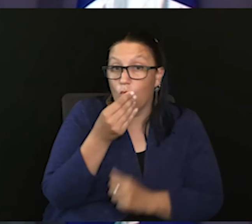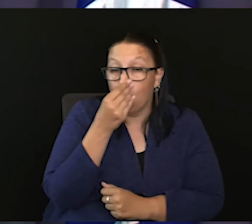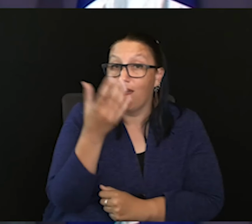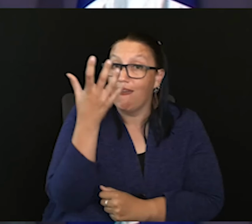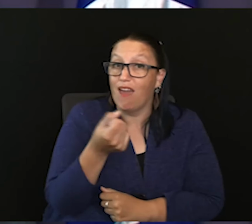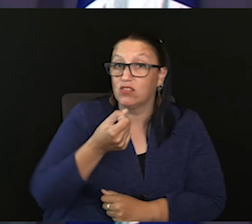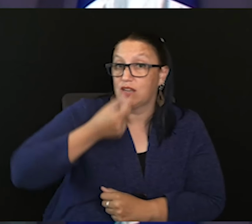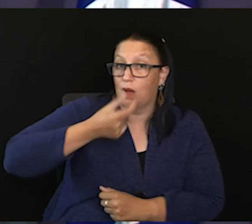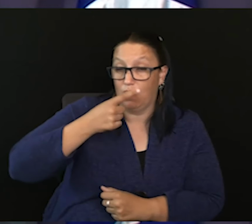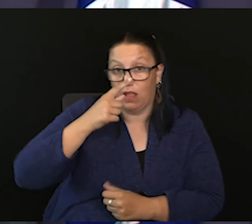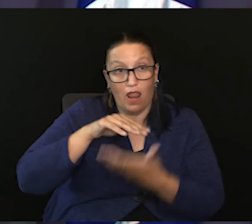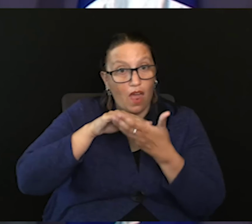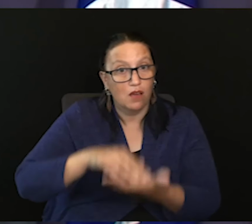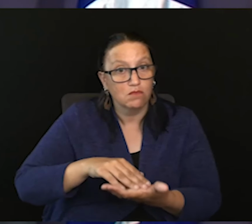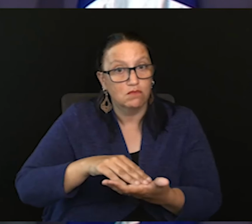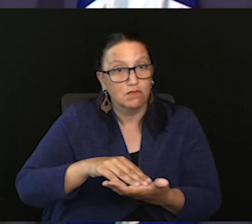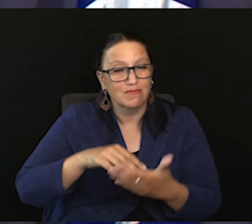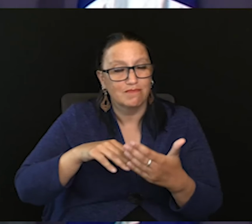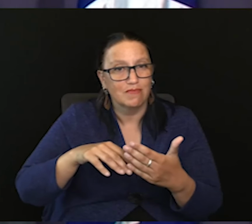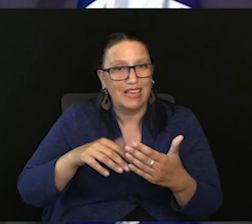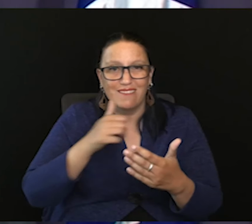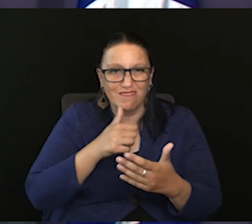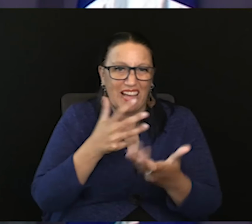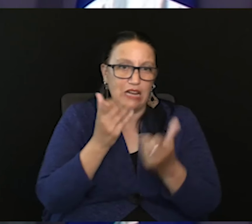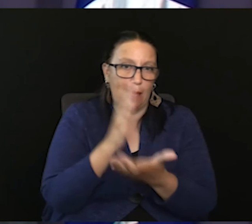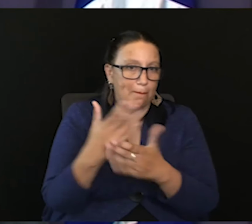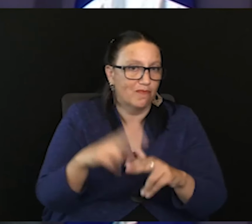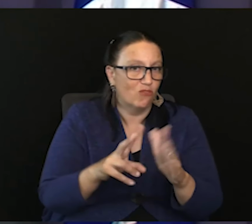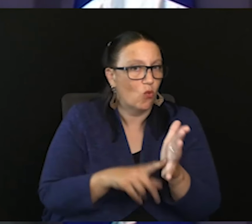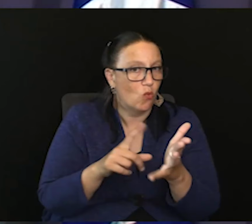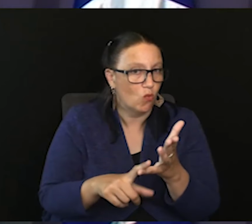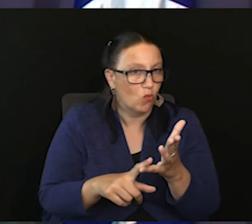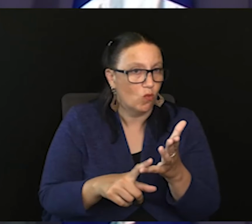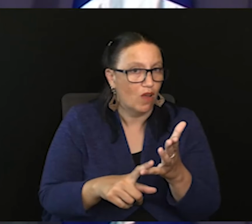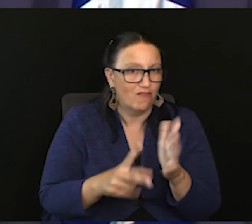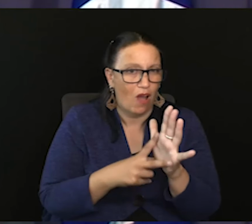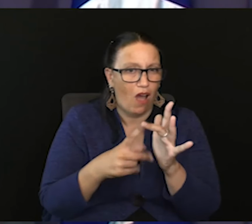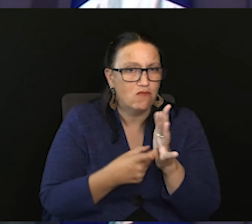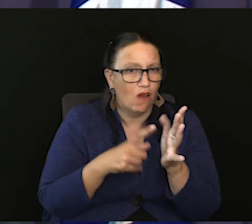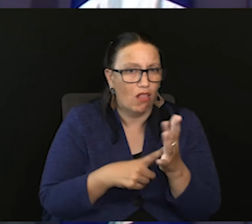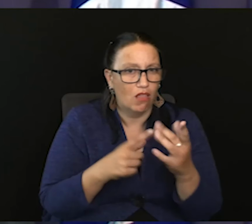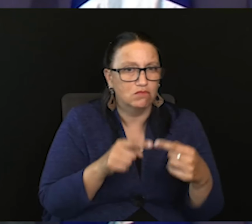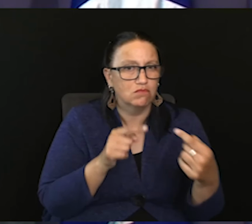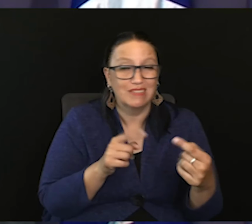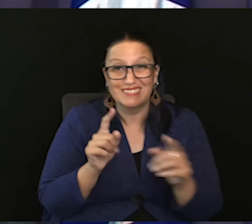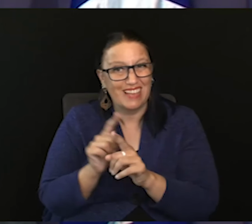that help with certain individuals who catch the flu, we do believe these treatments will be important in the long term